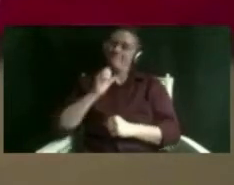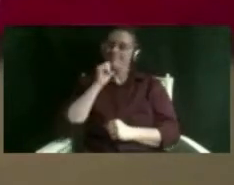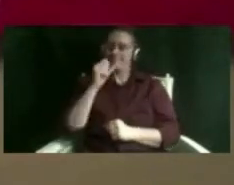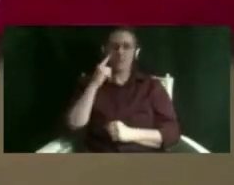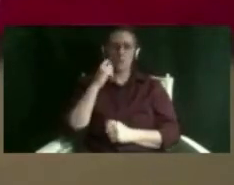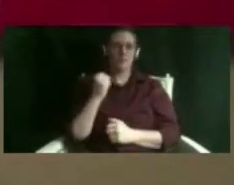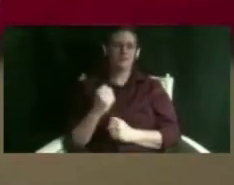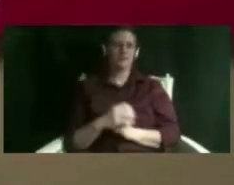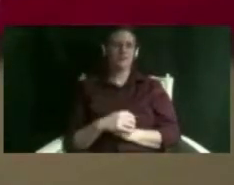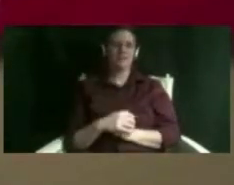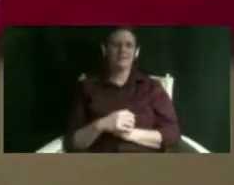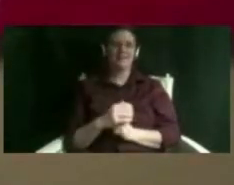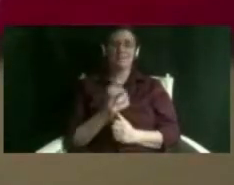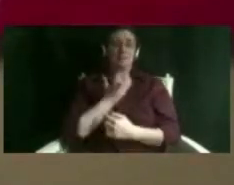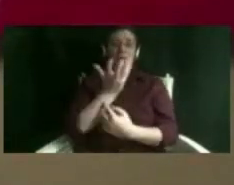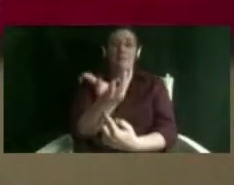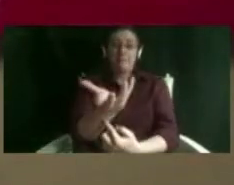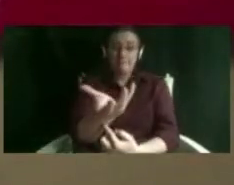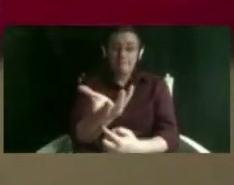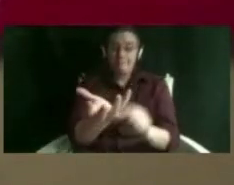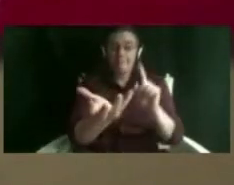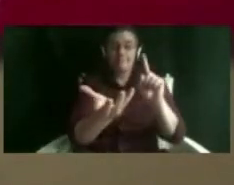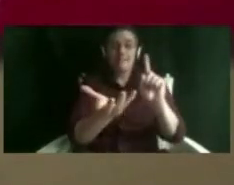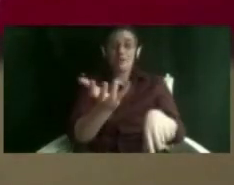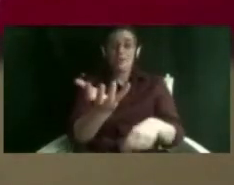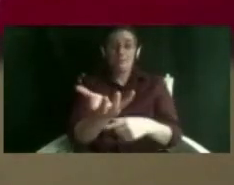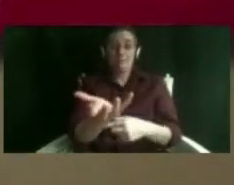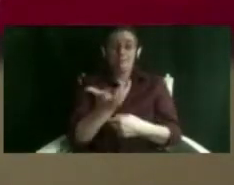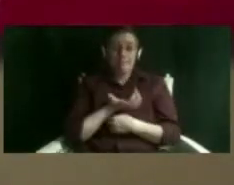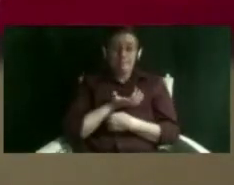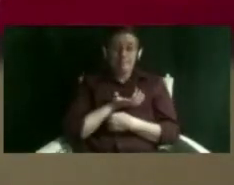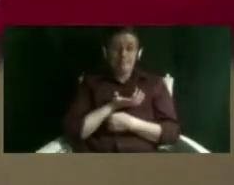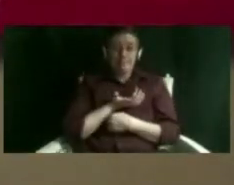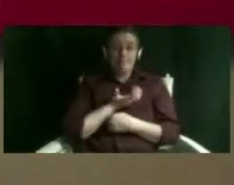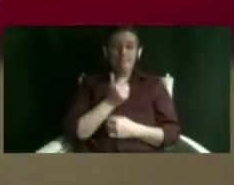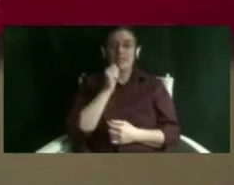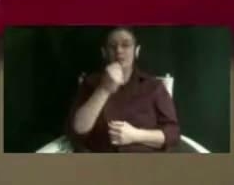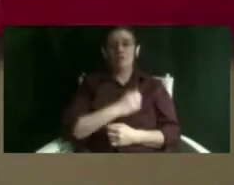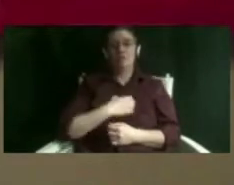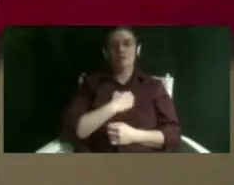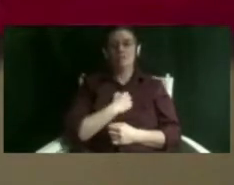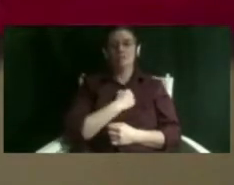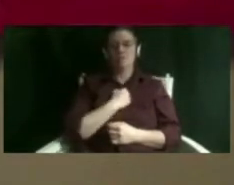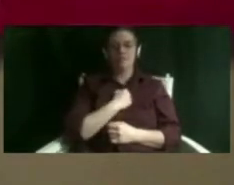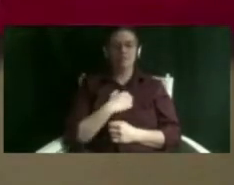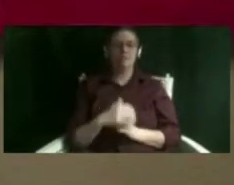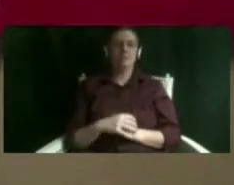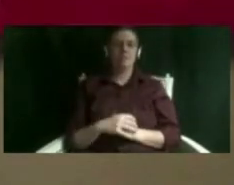take it back and i yeah i don't regret it at all but i want you to take care of yourself before